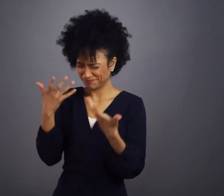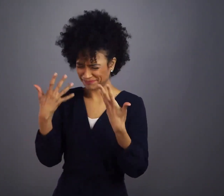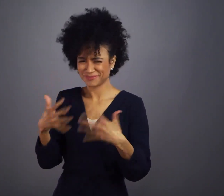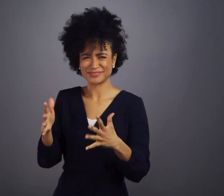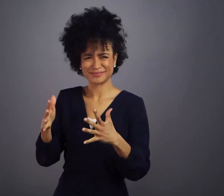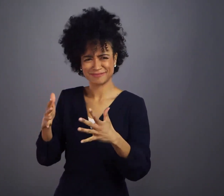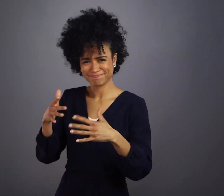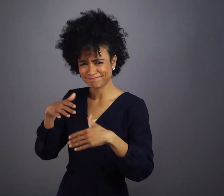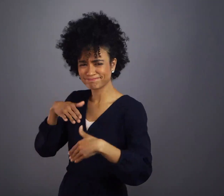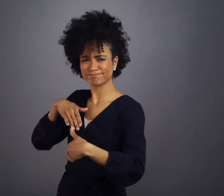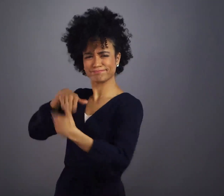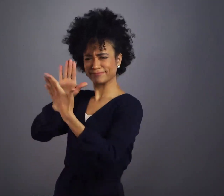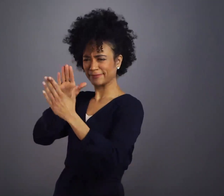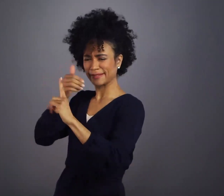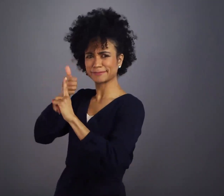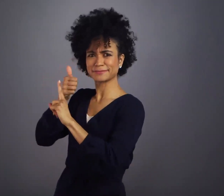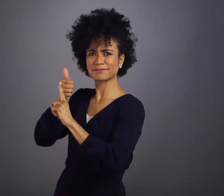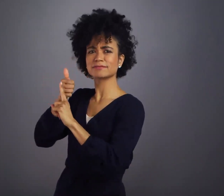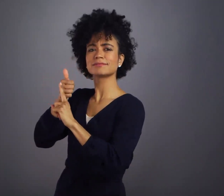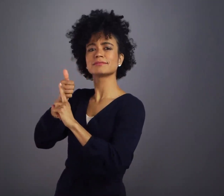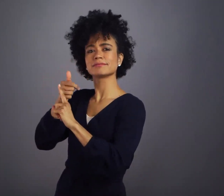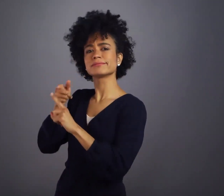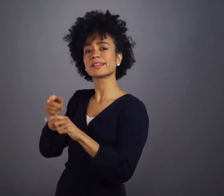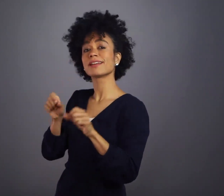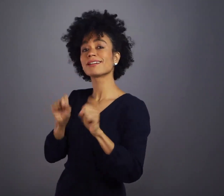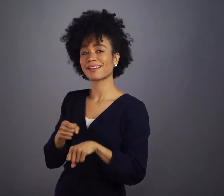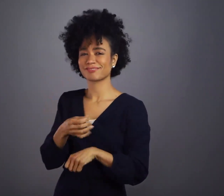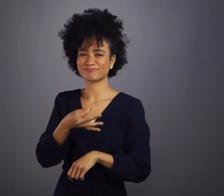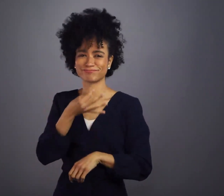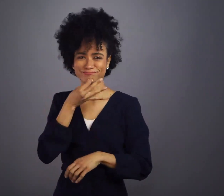who is properly armed with facts about himself,